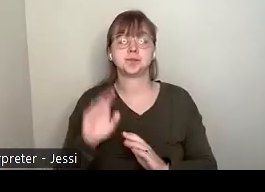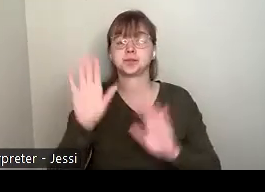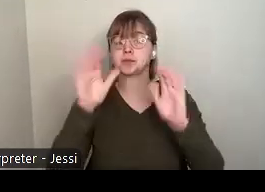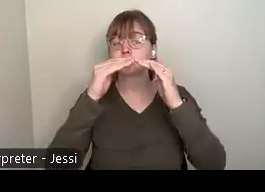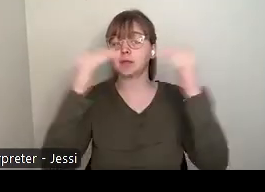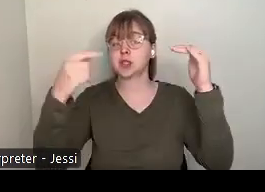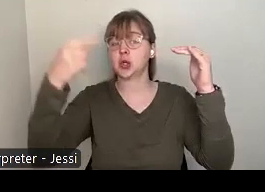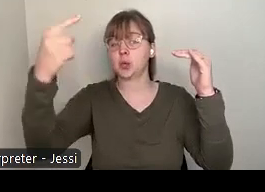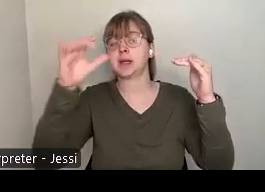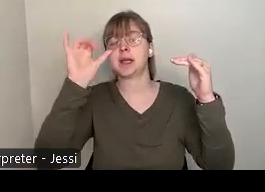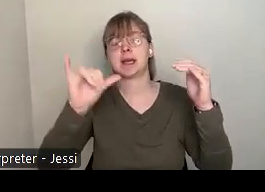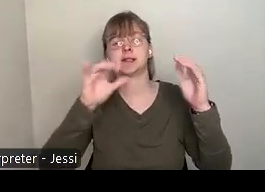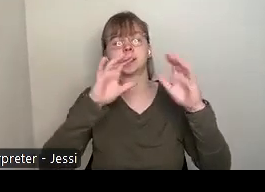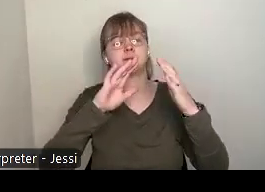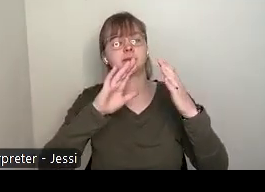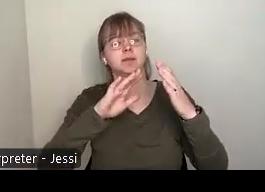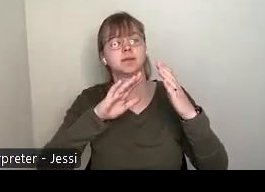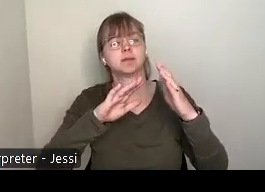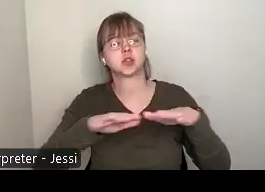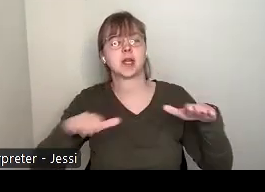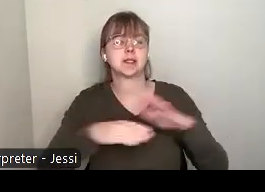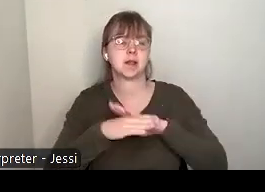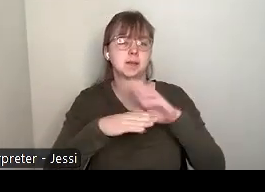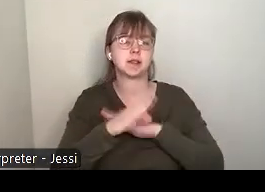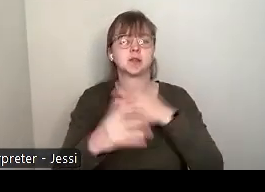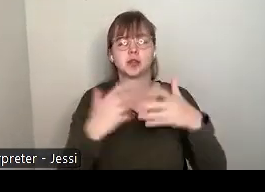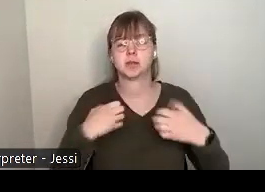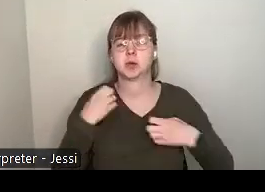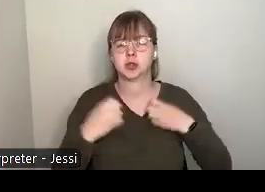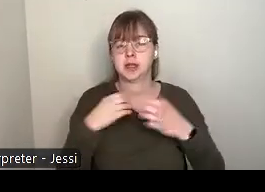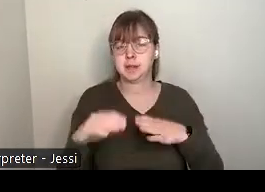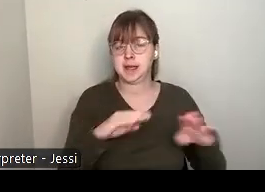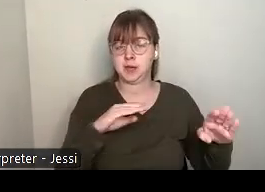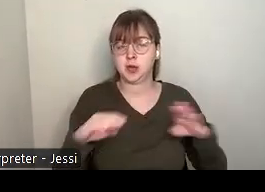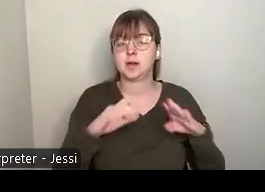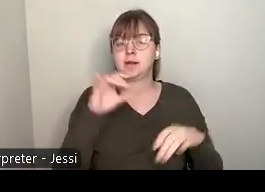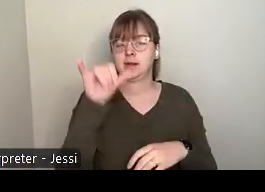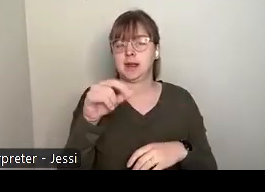based support in tier three and families can move among these tiers and kind of receive